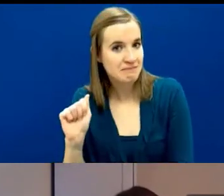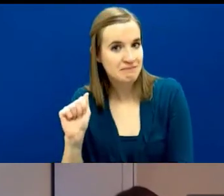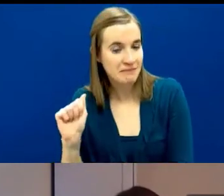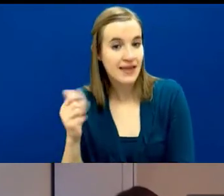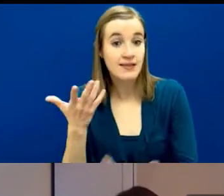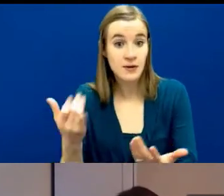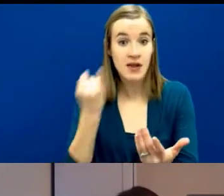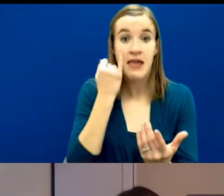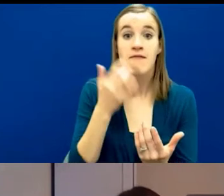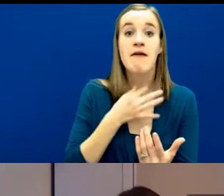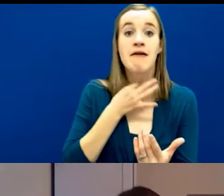check out BBC America this month.